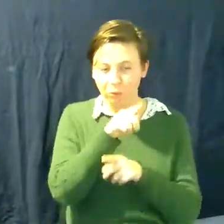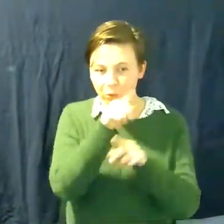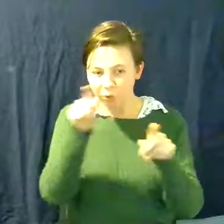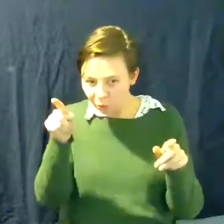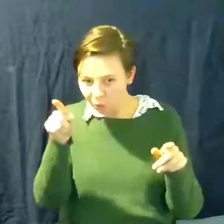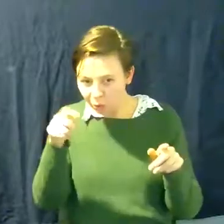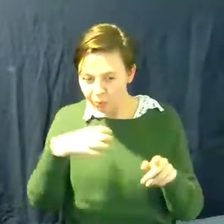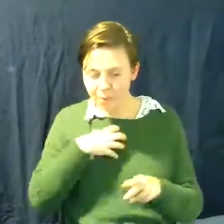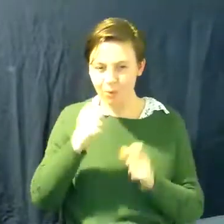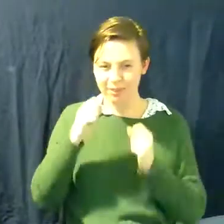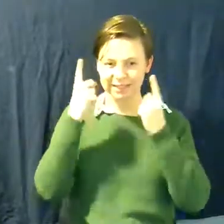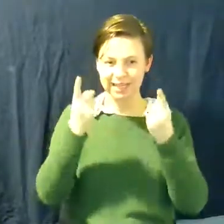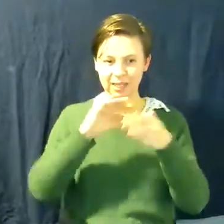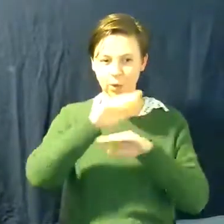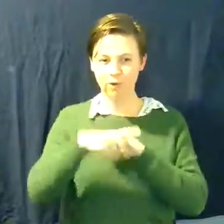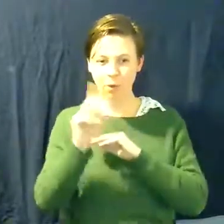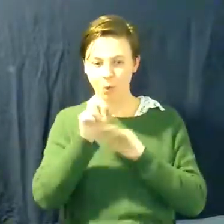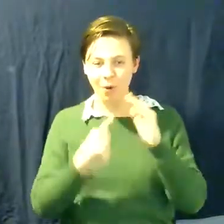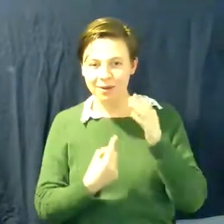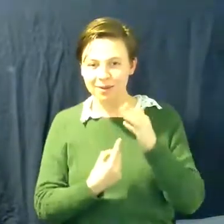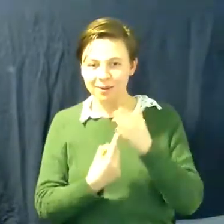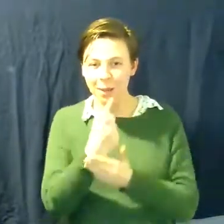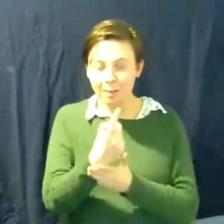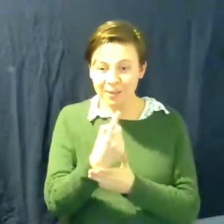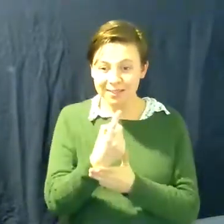Are there any other cannabi questions or comments? I hope this